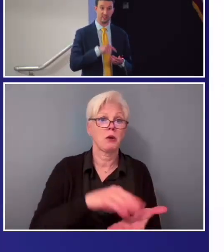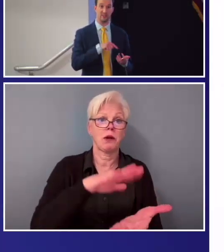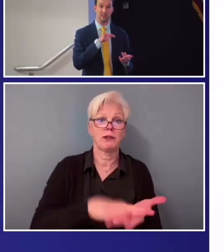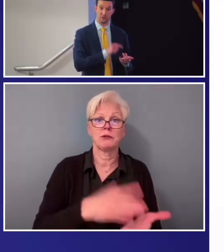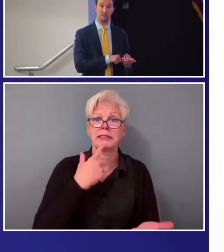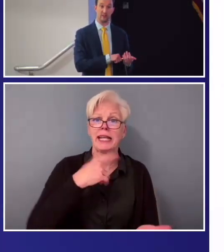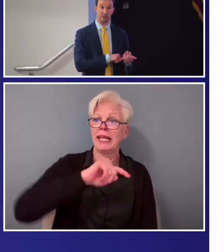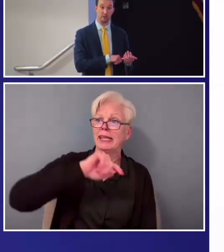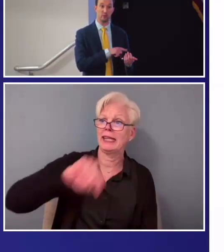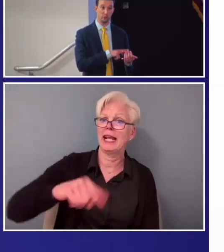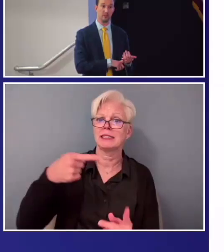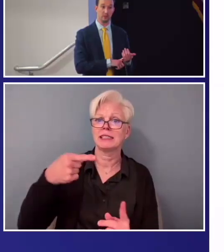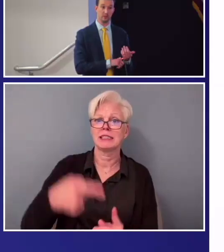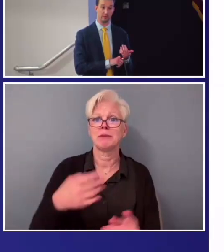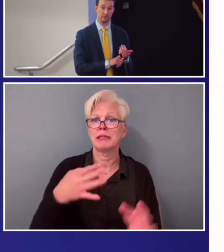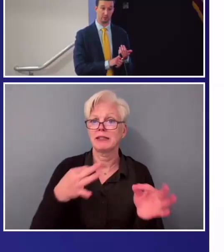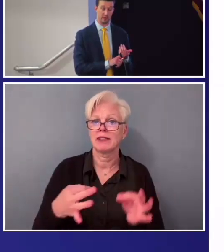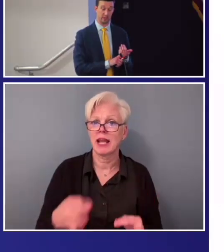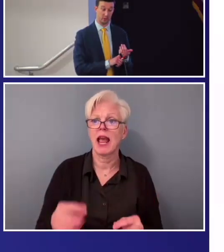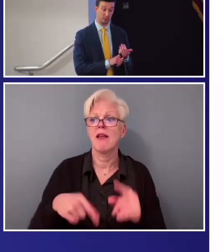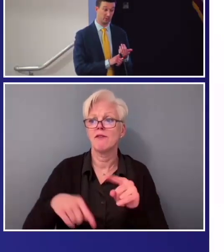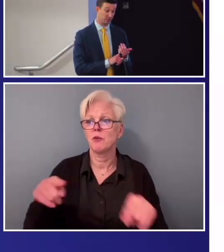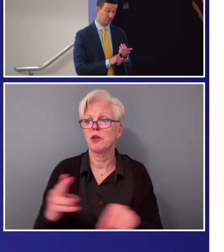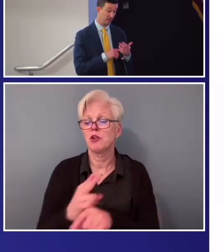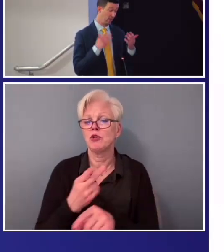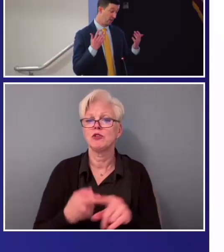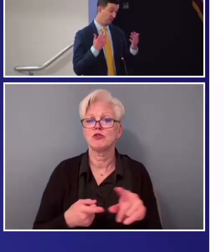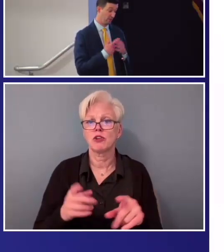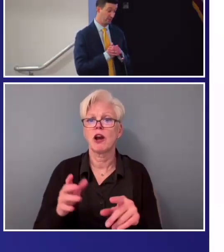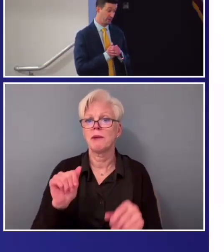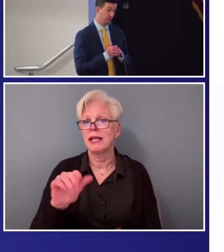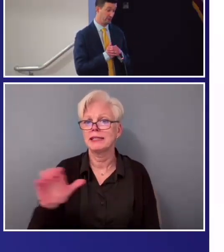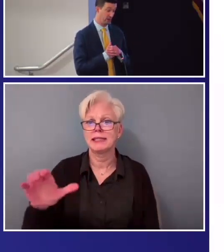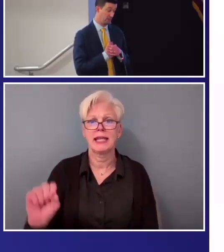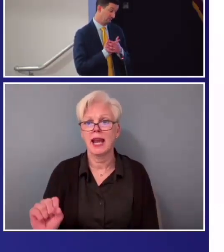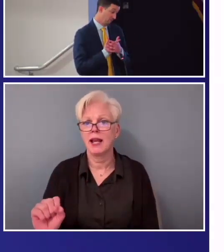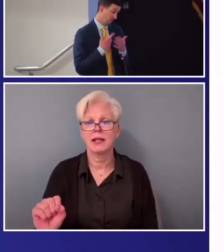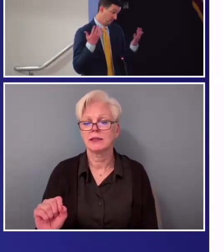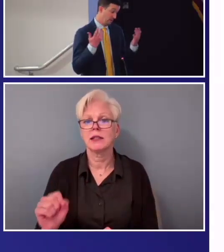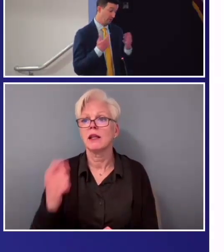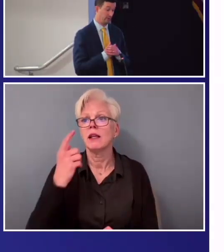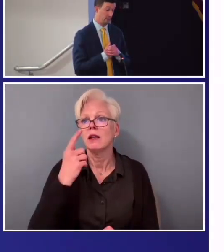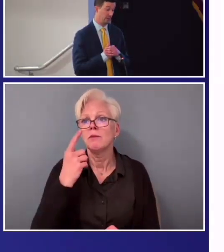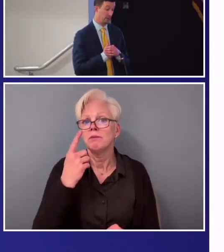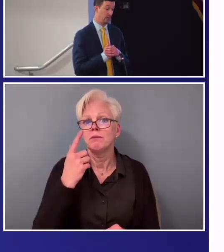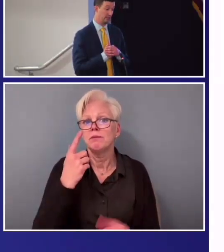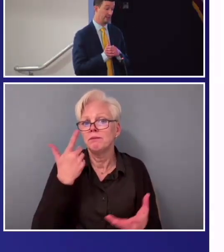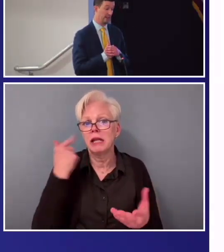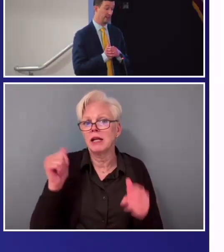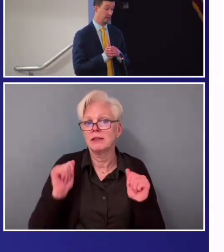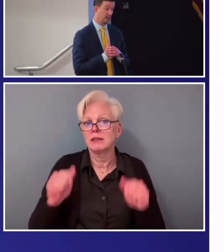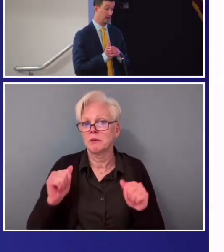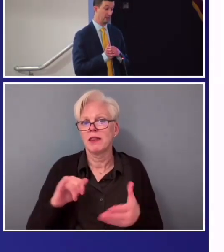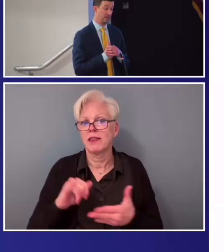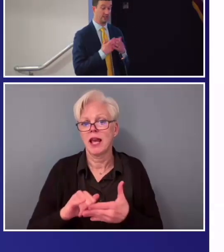definition and variable will be using from the American Community Survey for the very you know, for the possibility that a